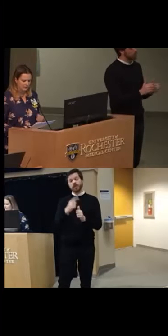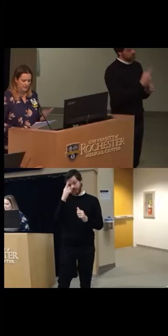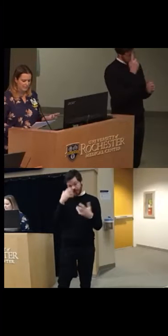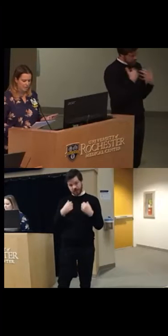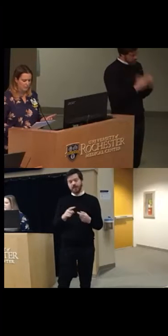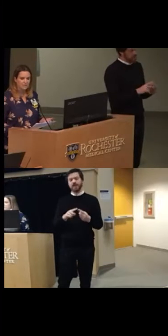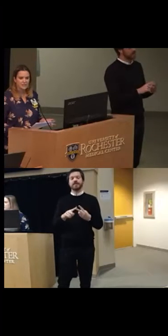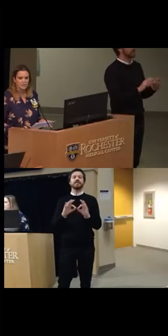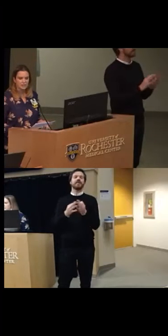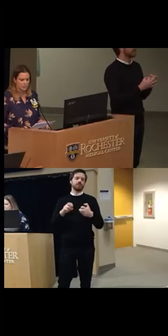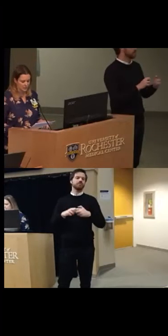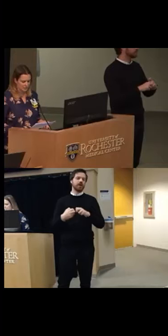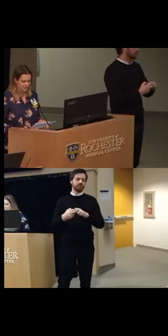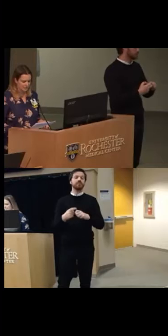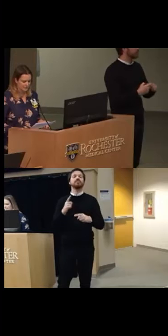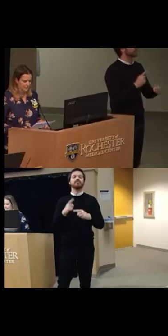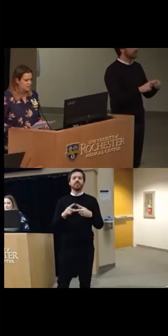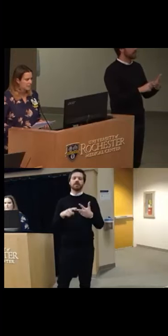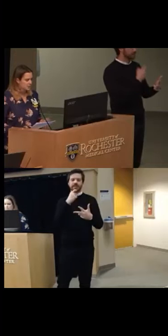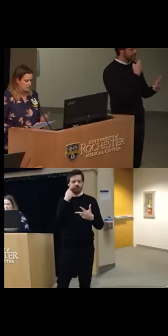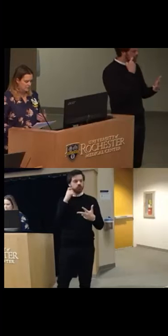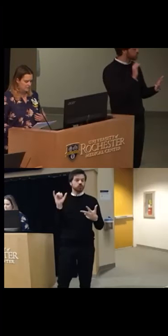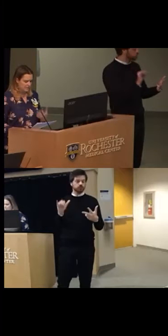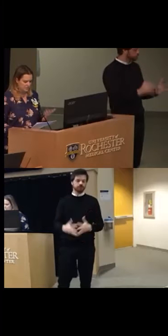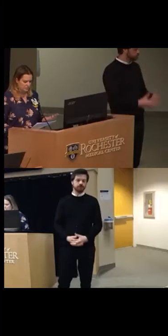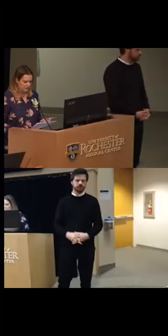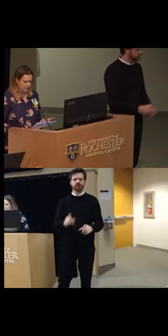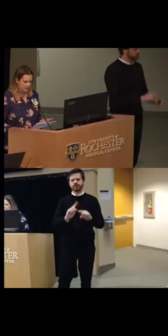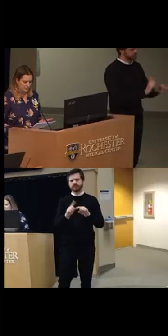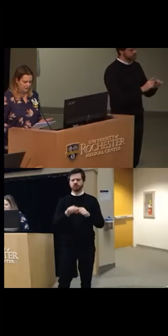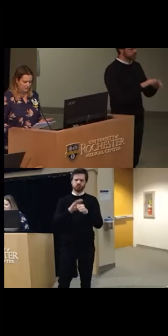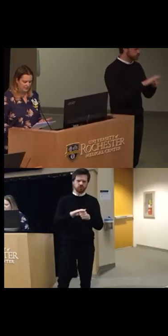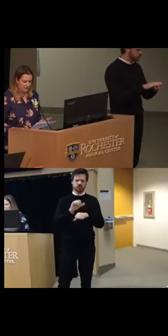and family problems in addition to addiction so given the many stressors that employees have faced